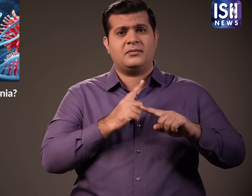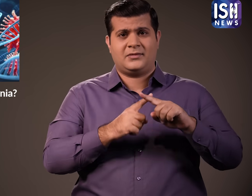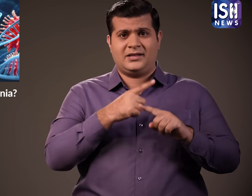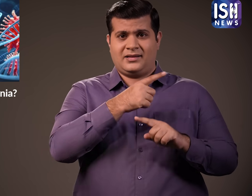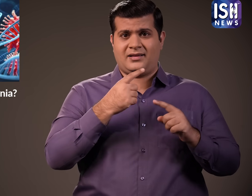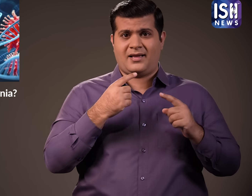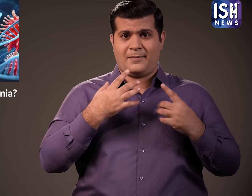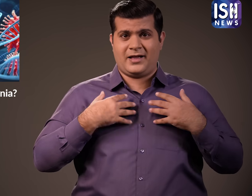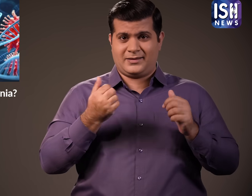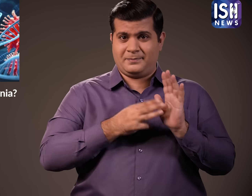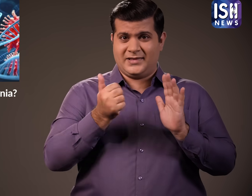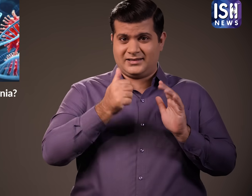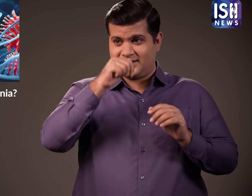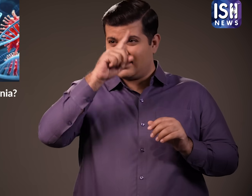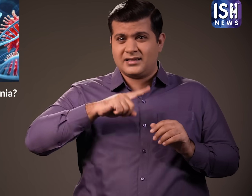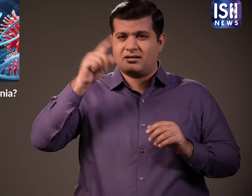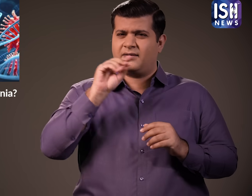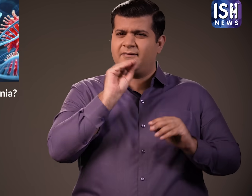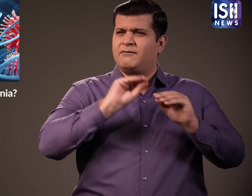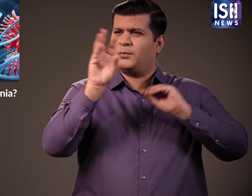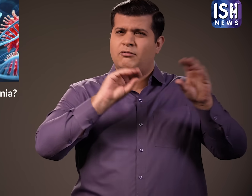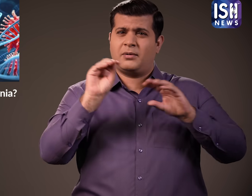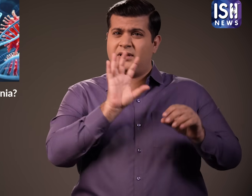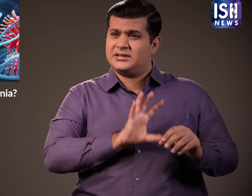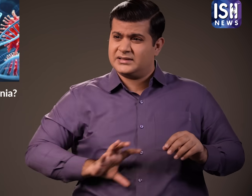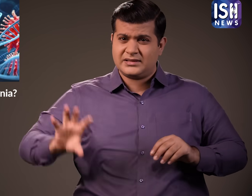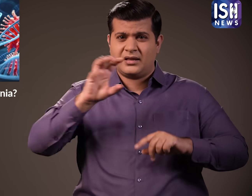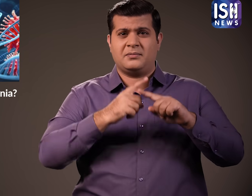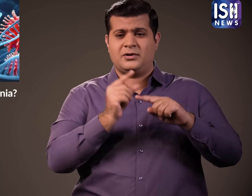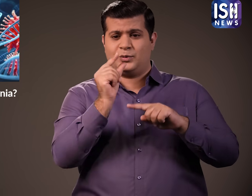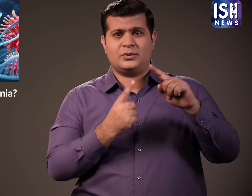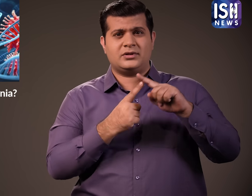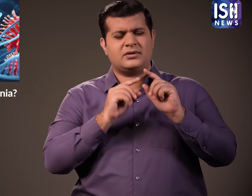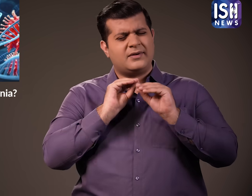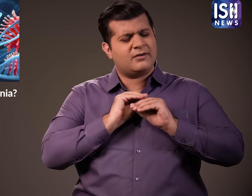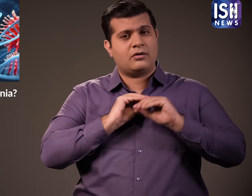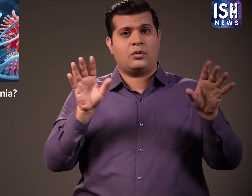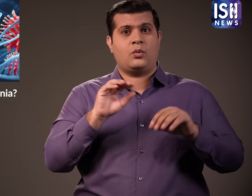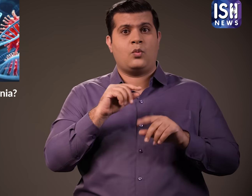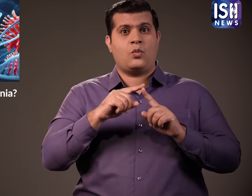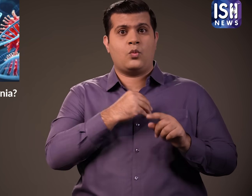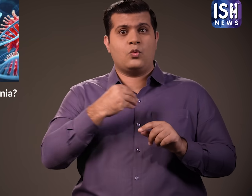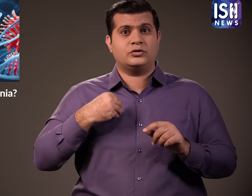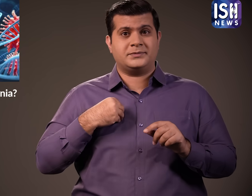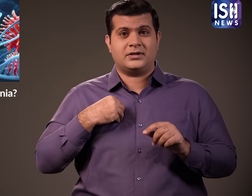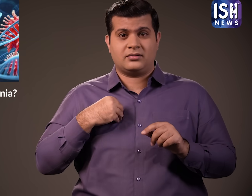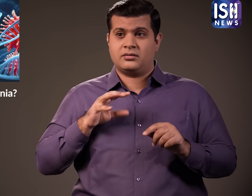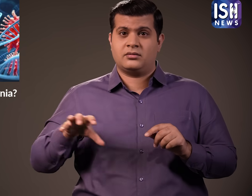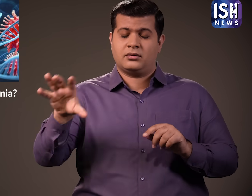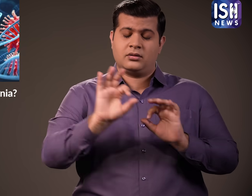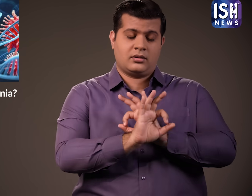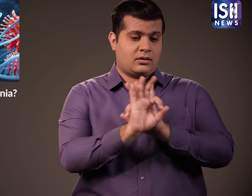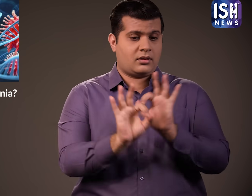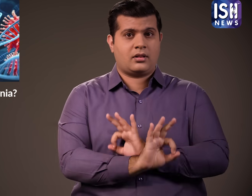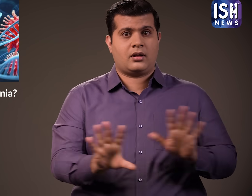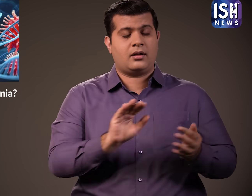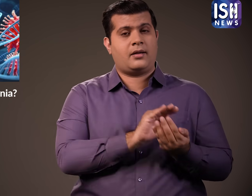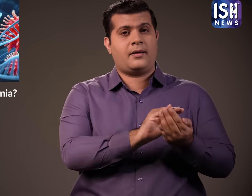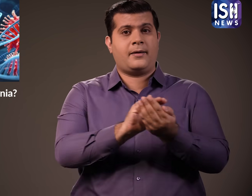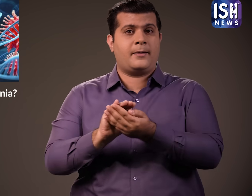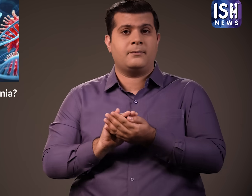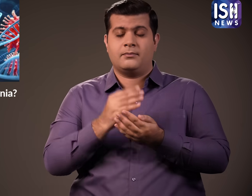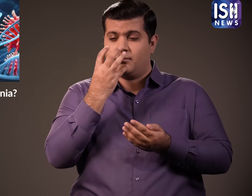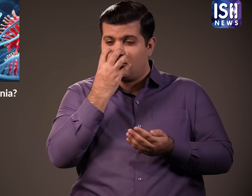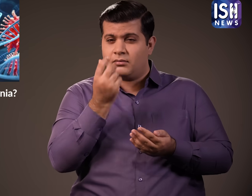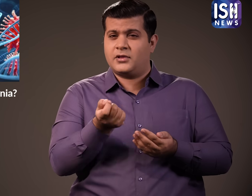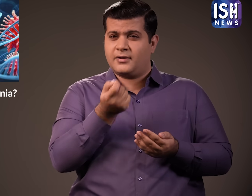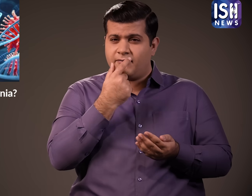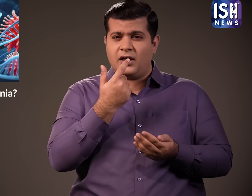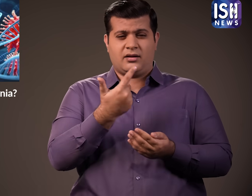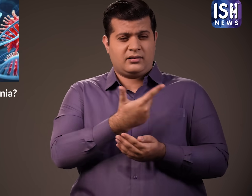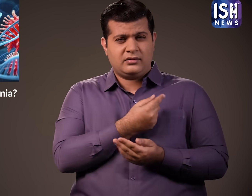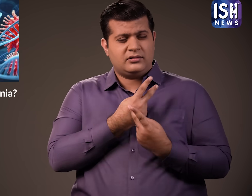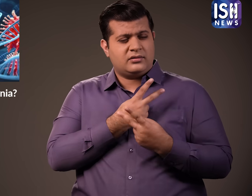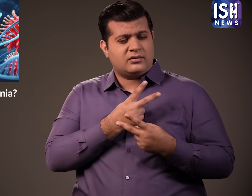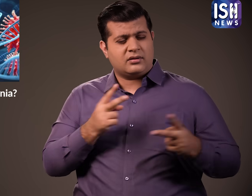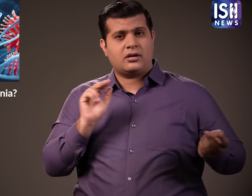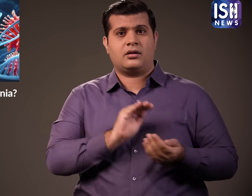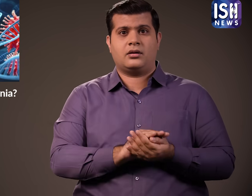The health ministry has informed all states and UTs to take stock of medication and hospital infrastructure.